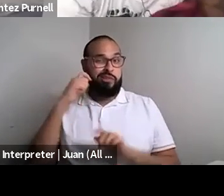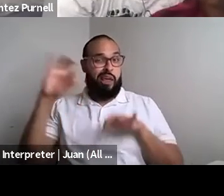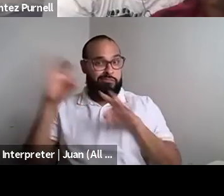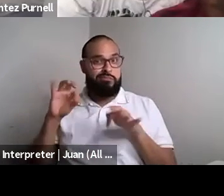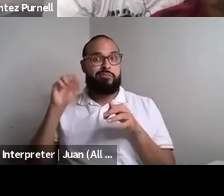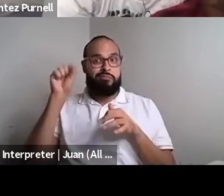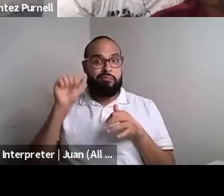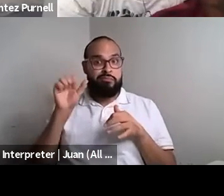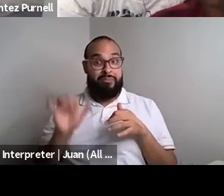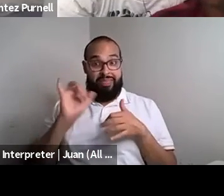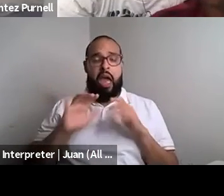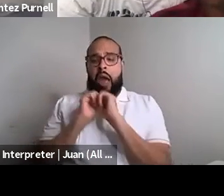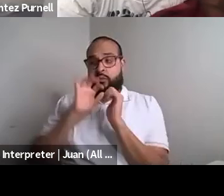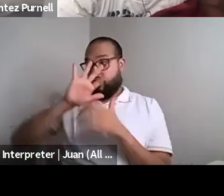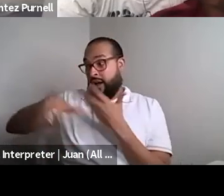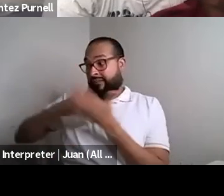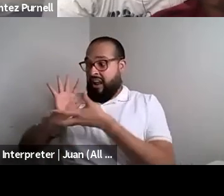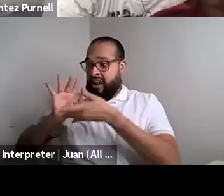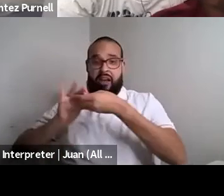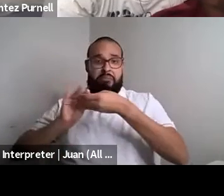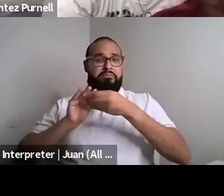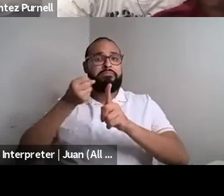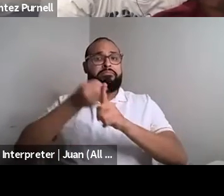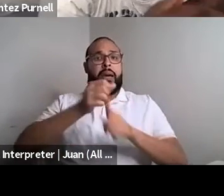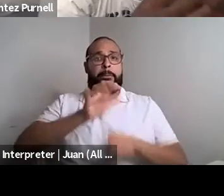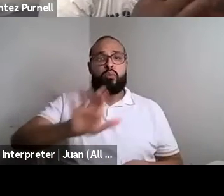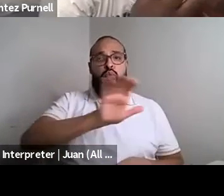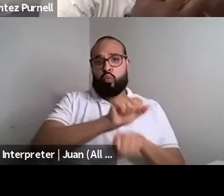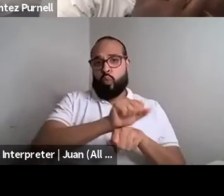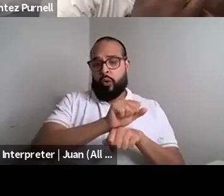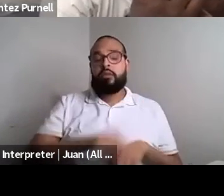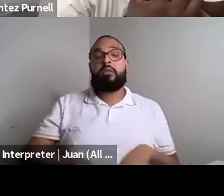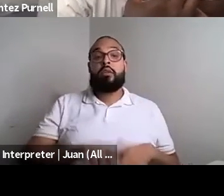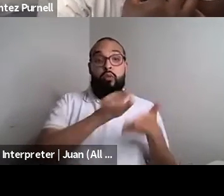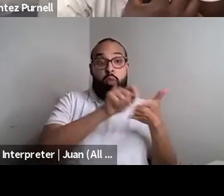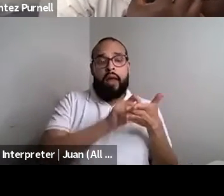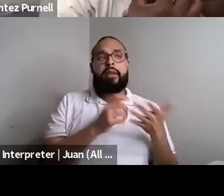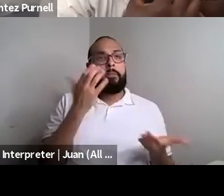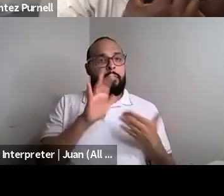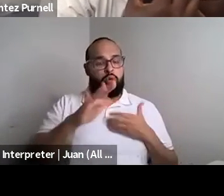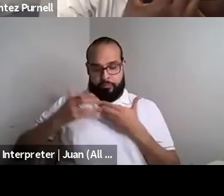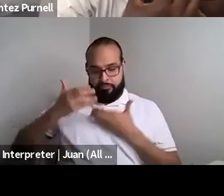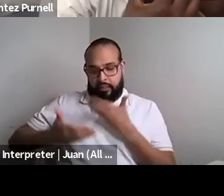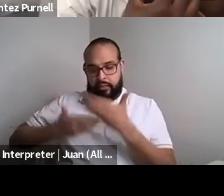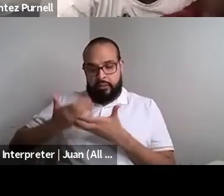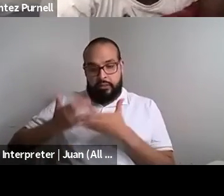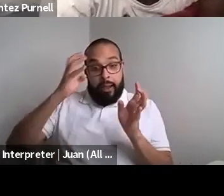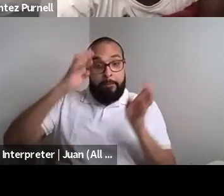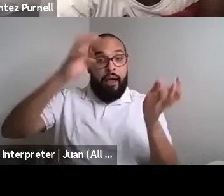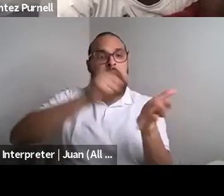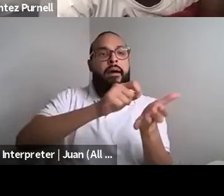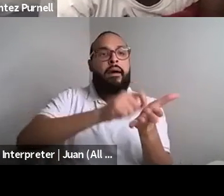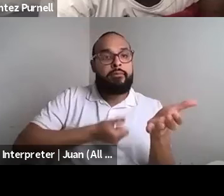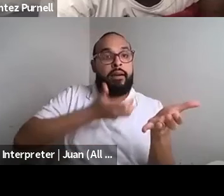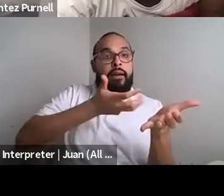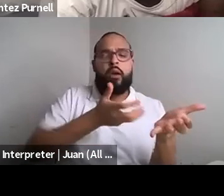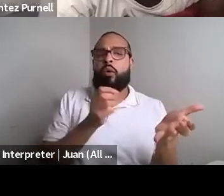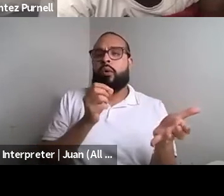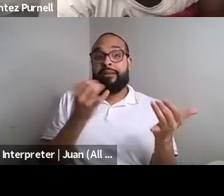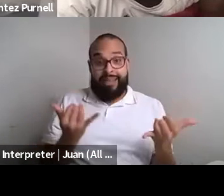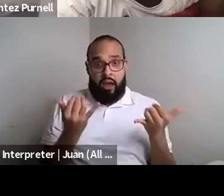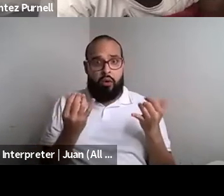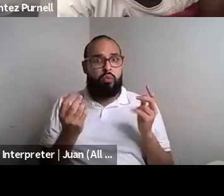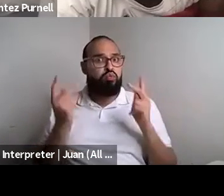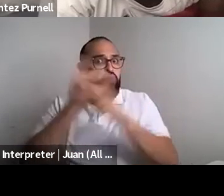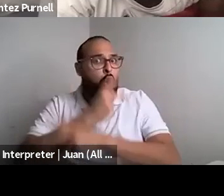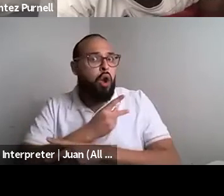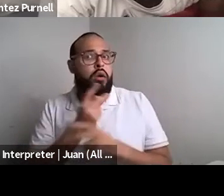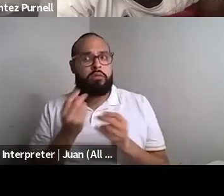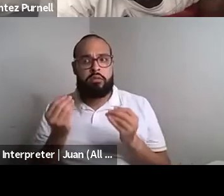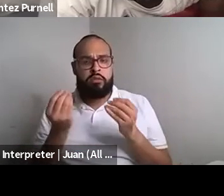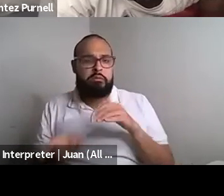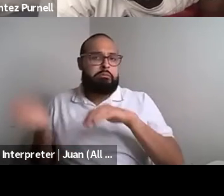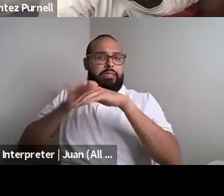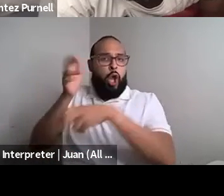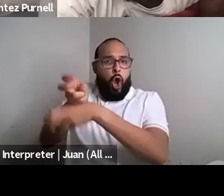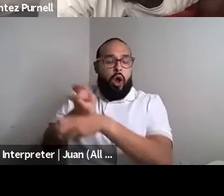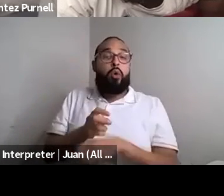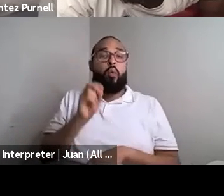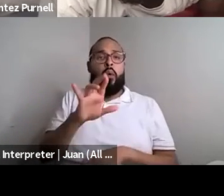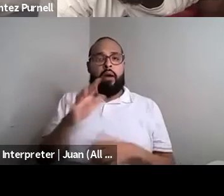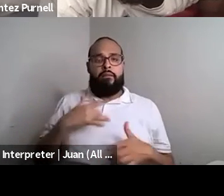Kenyon Farrow (he/him/his): impacted your work and how you're writing, either in terms of your process or things that you're interested in. Now, or is it more difficult or is it actually more you're more engaged and and writing more now.